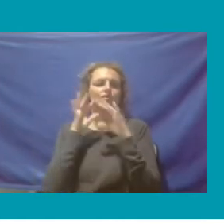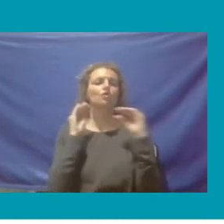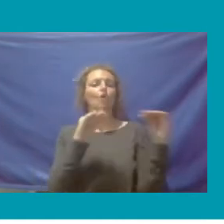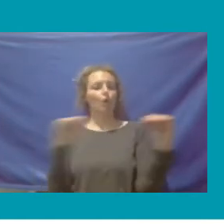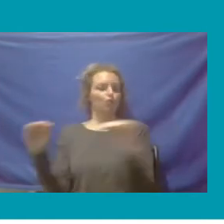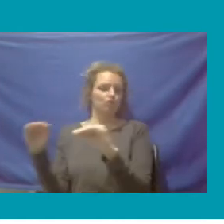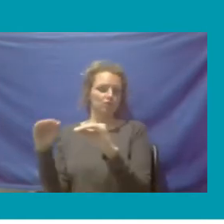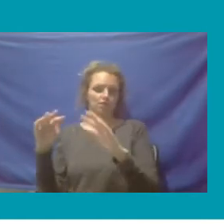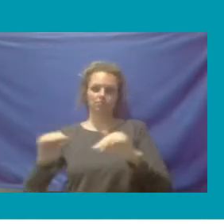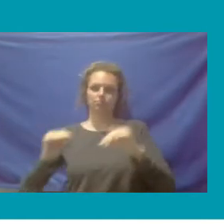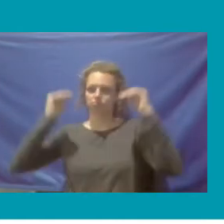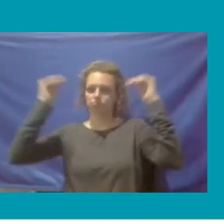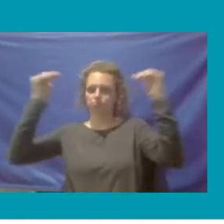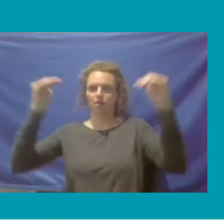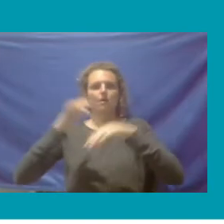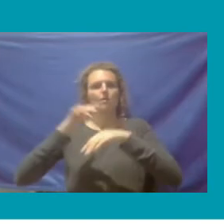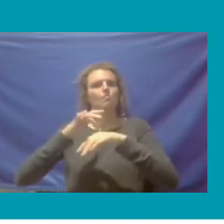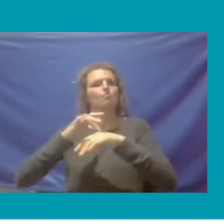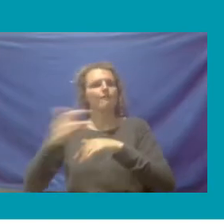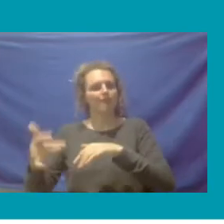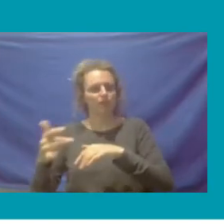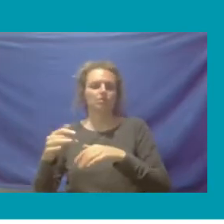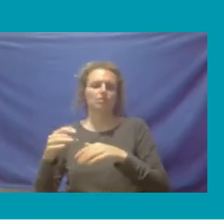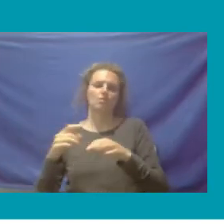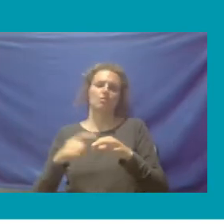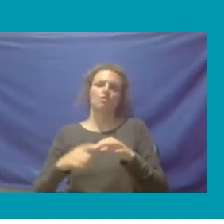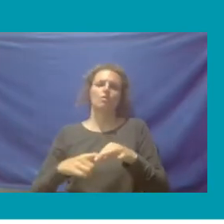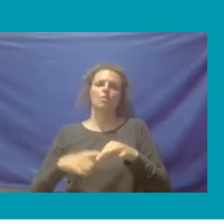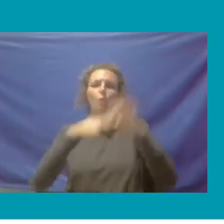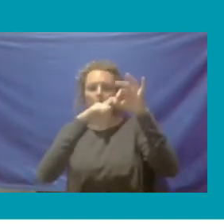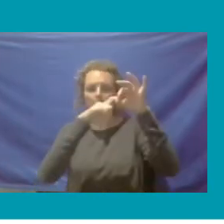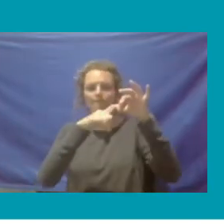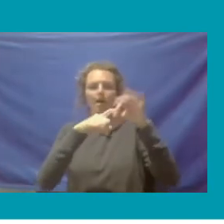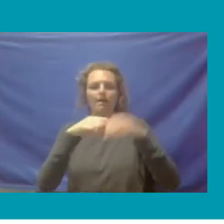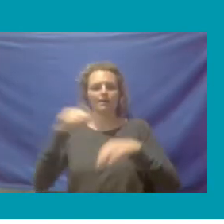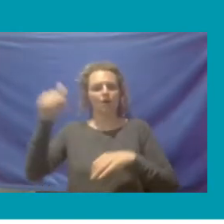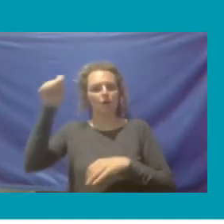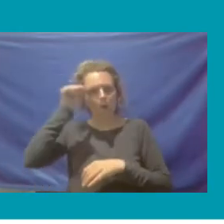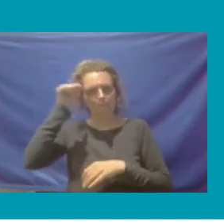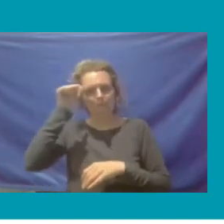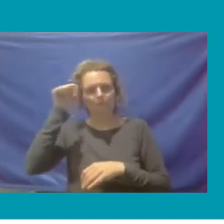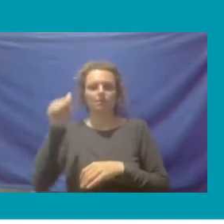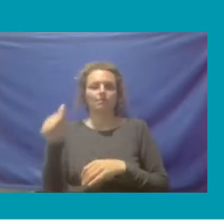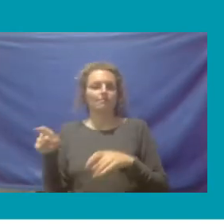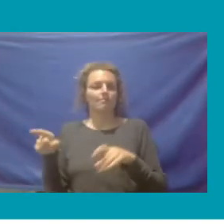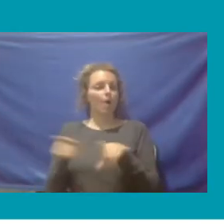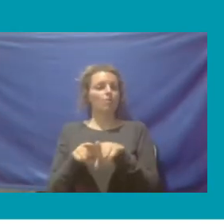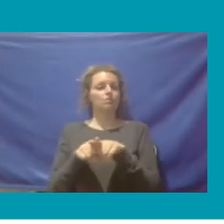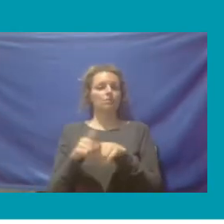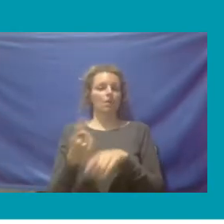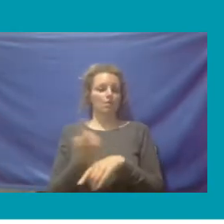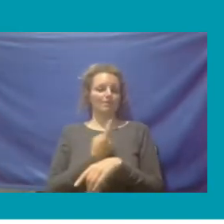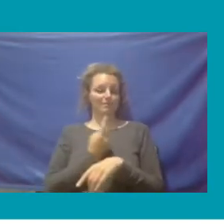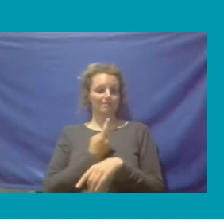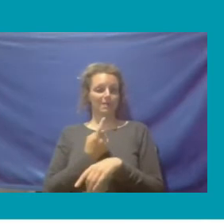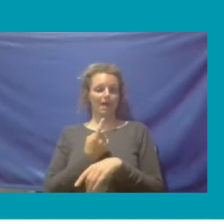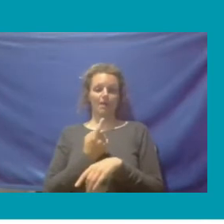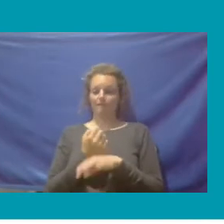professionals but also had lived experience of disability because, as you say, it's very easy to assume the barriers that other people go through.